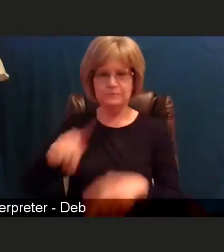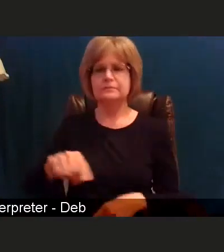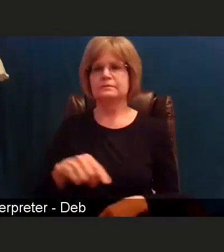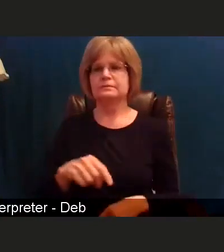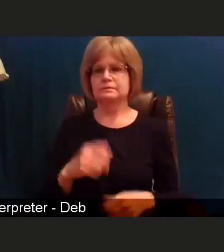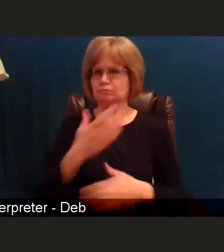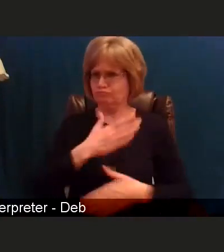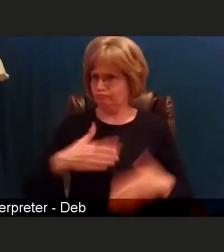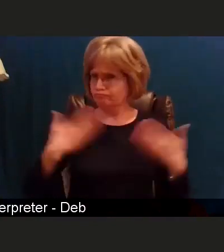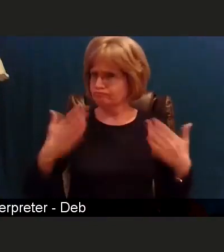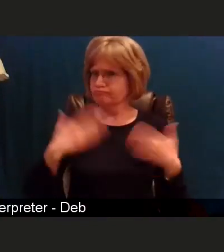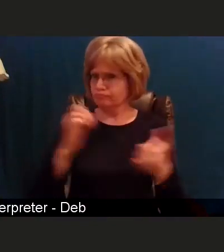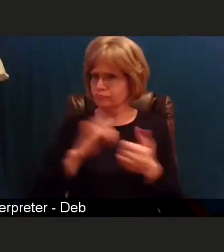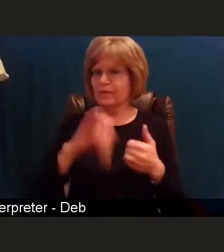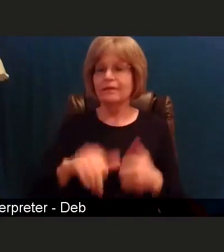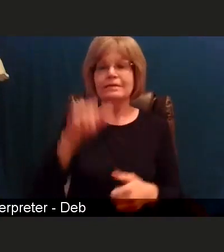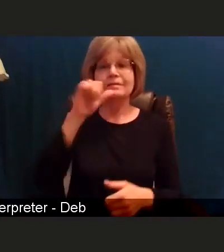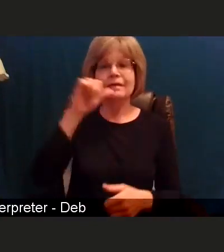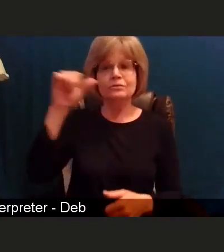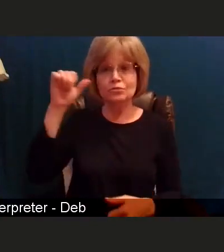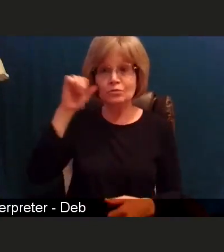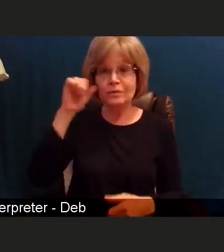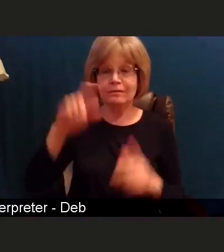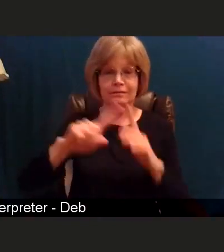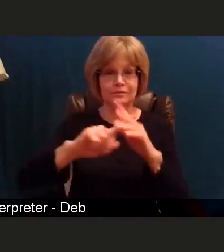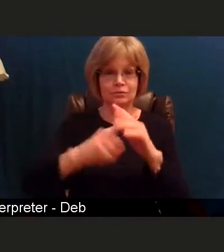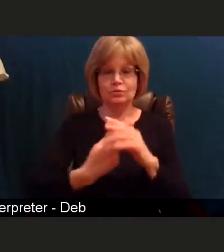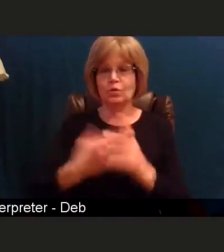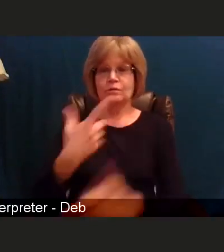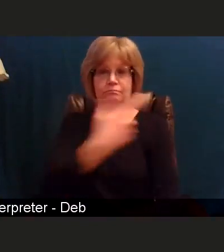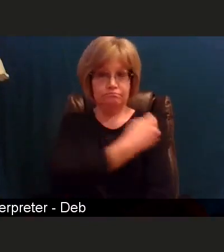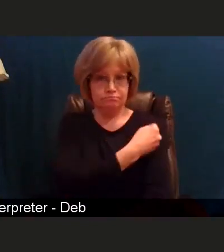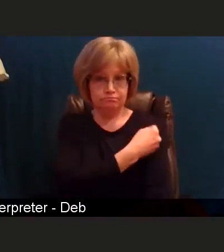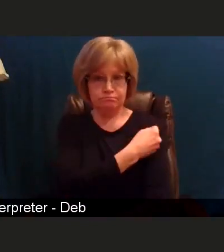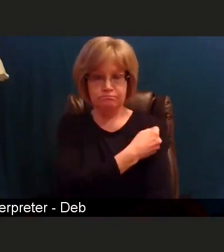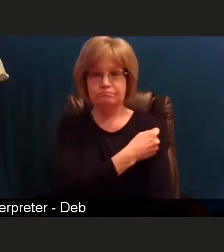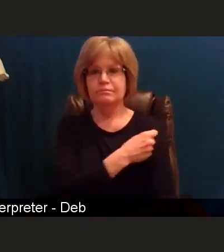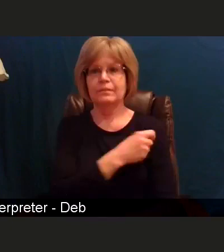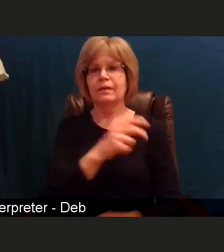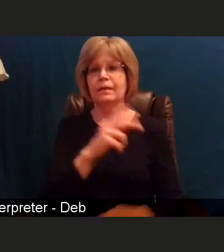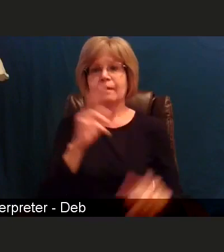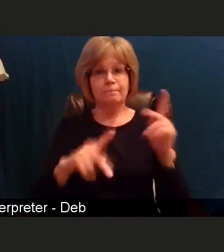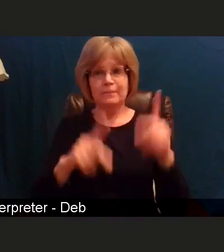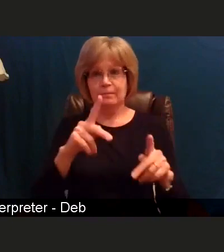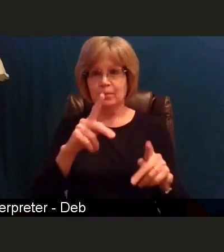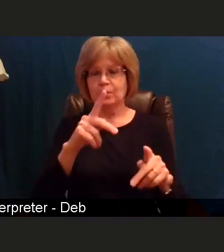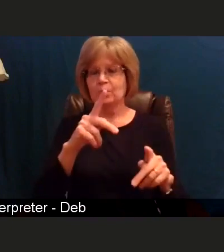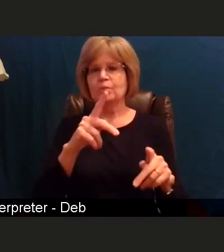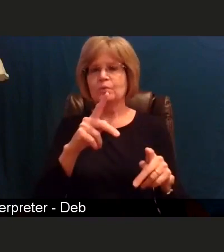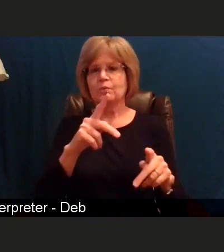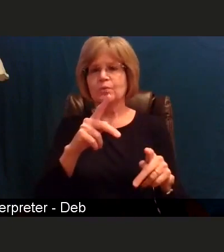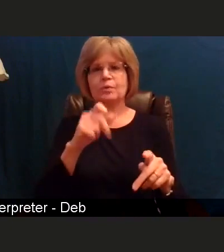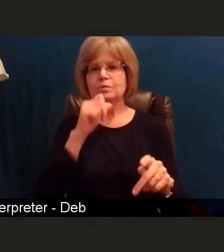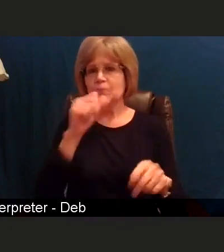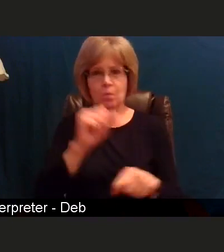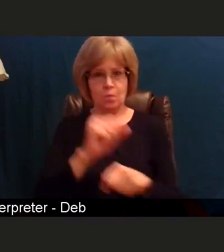we have started to vaccinate non-Beebe team members, excuse me, non-Beebe Healthcare workers